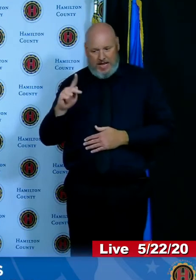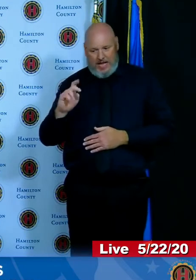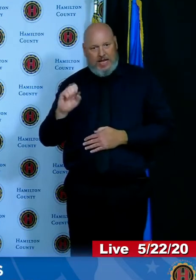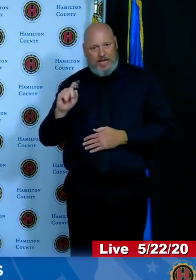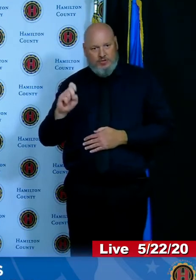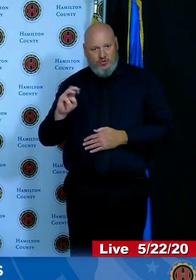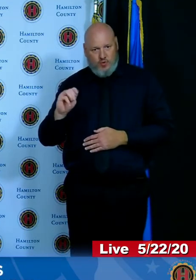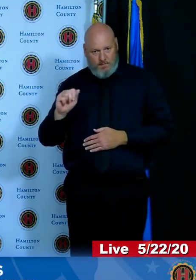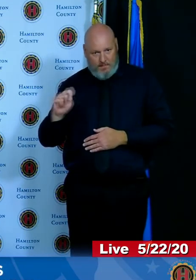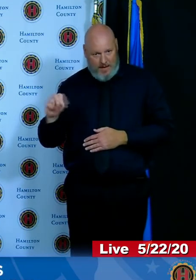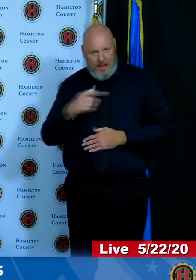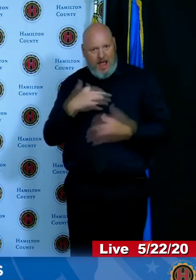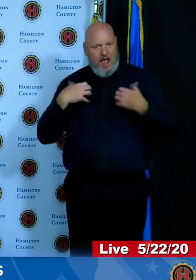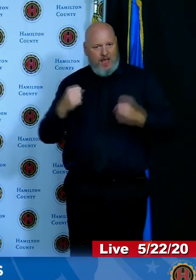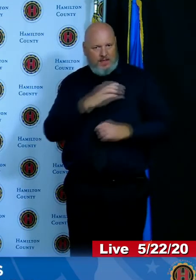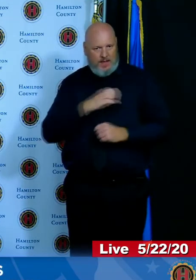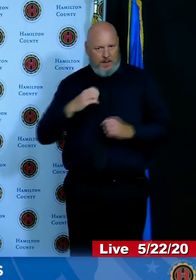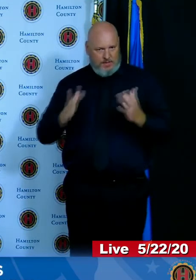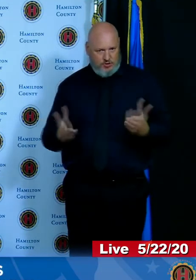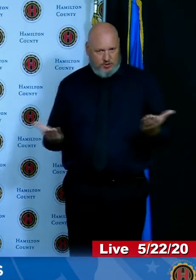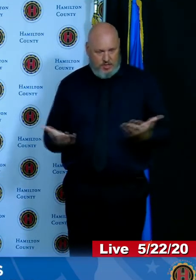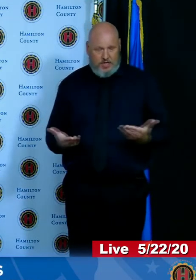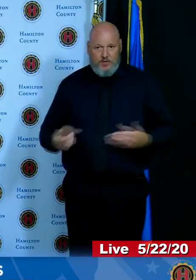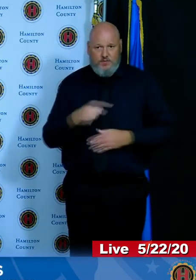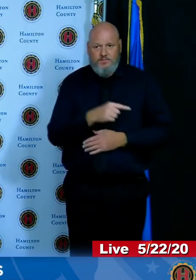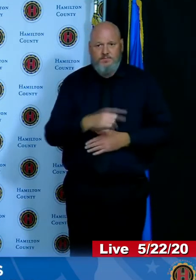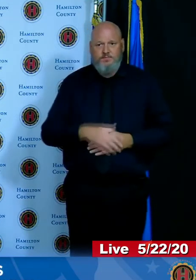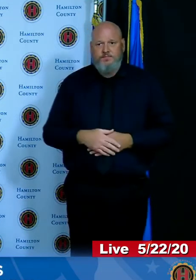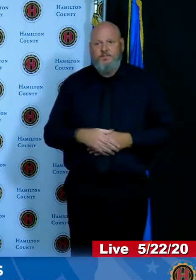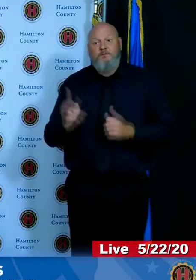start to change and open up in the community I want to make sure that